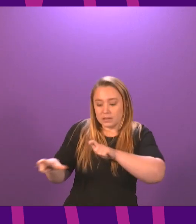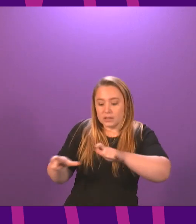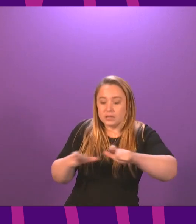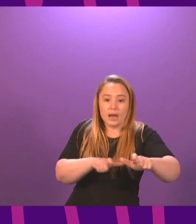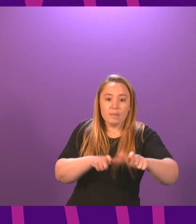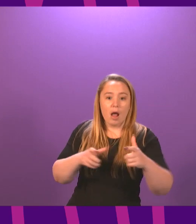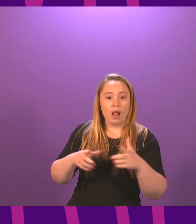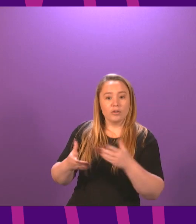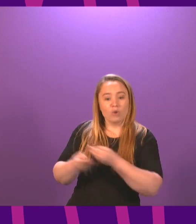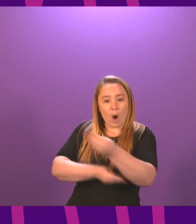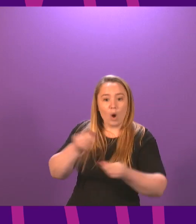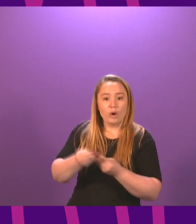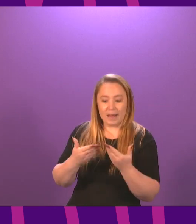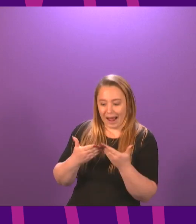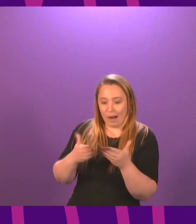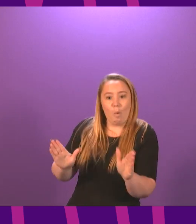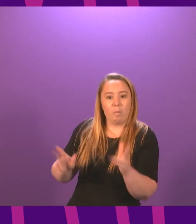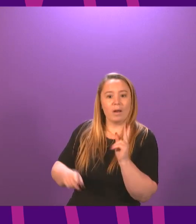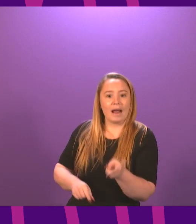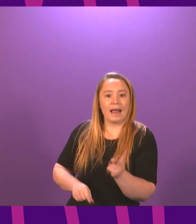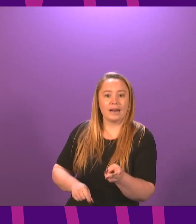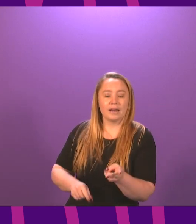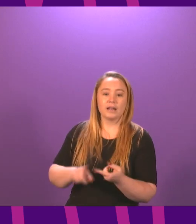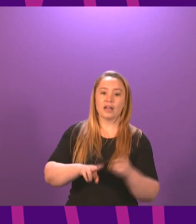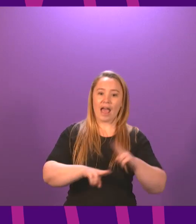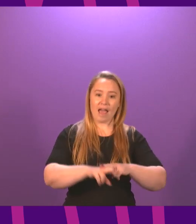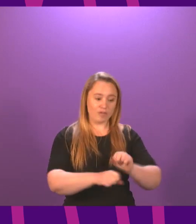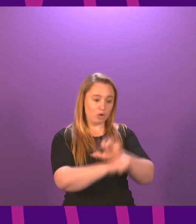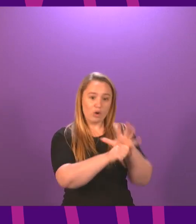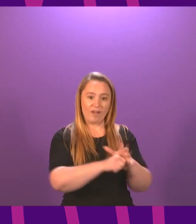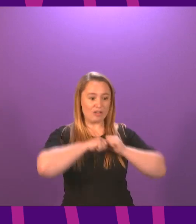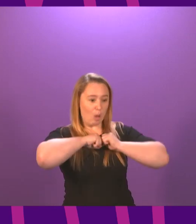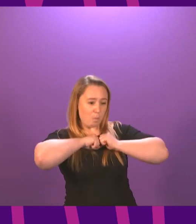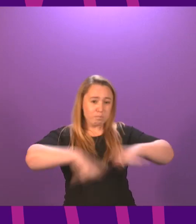sustainable opening-up of the economy. If we allow the virus to run out of control,